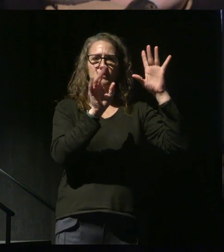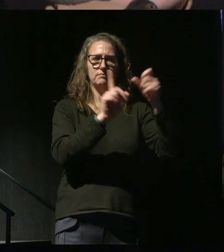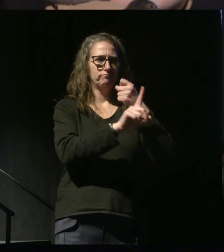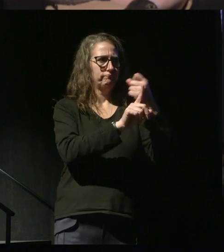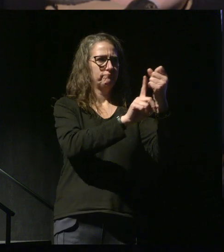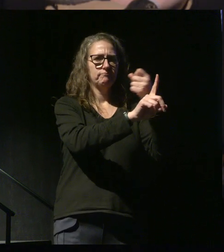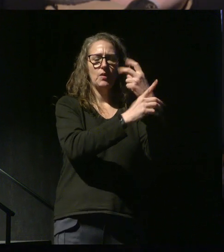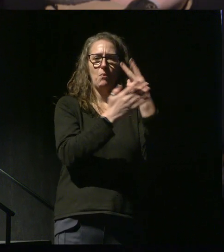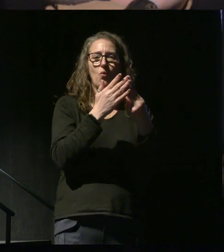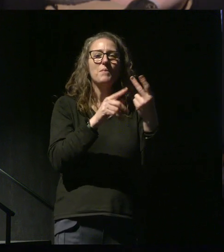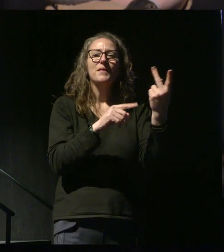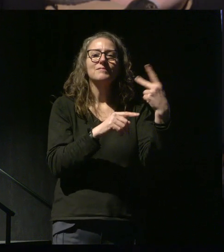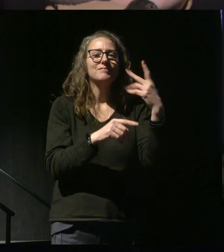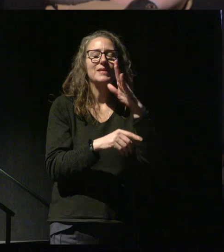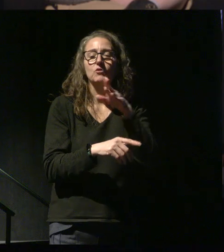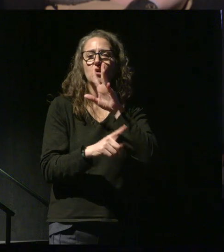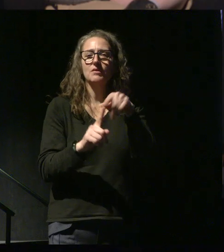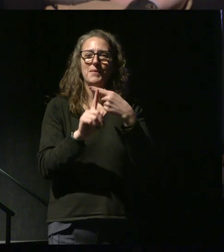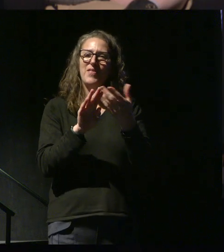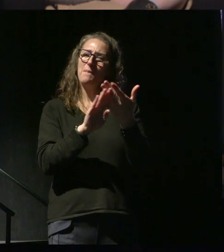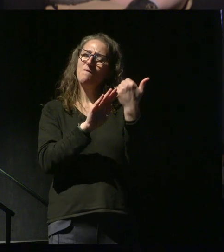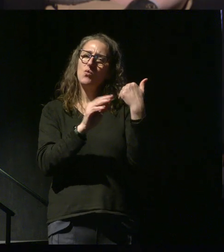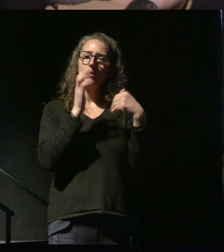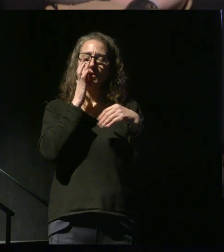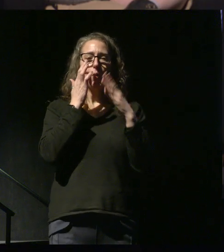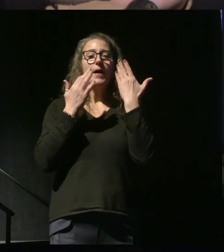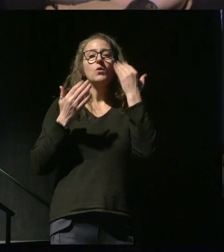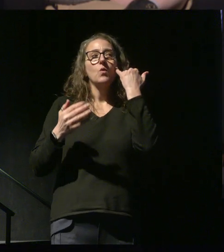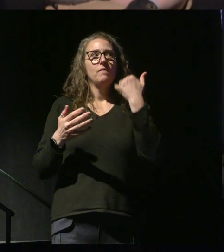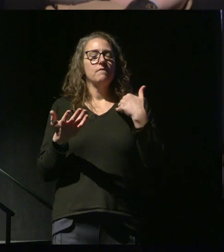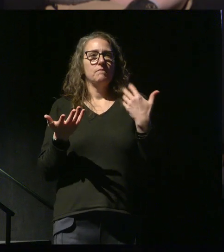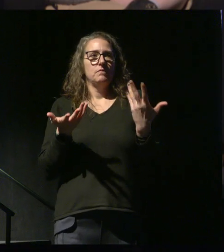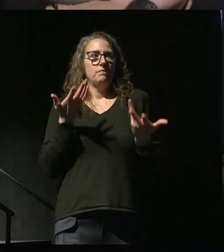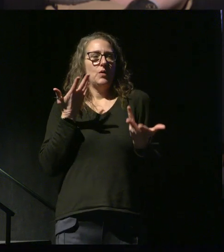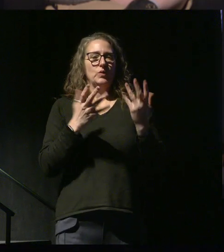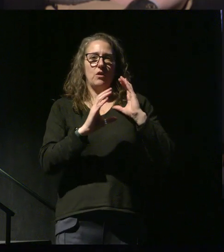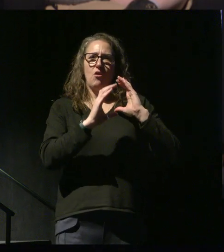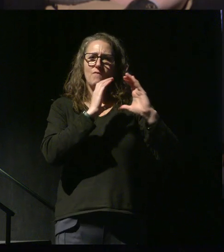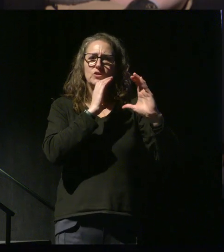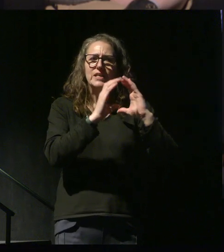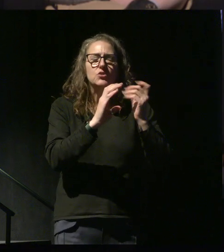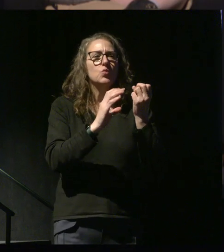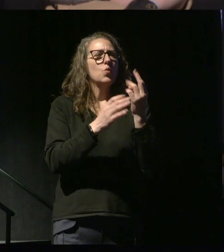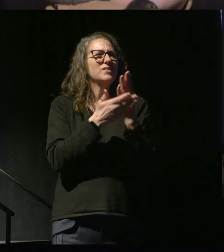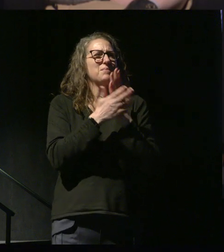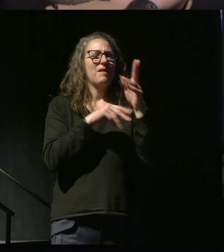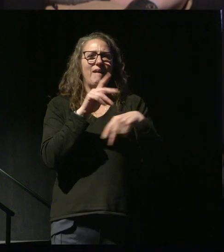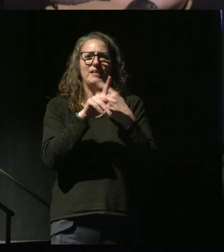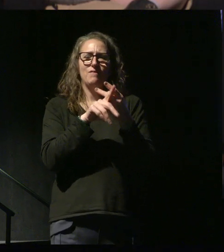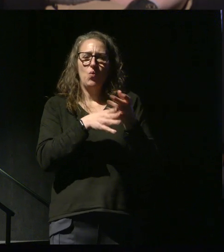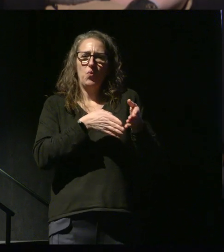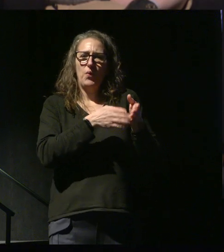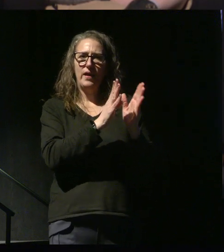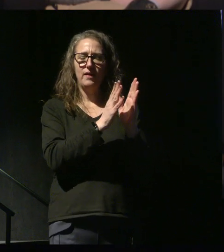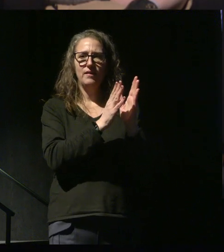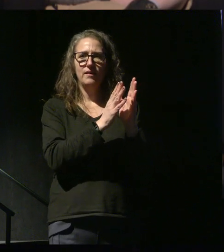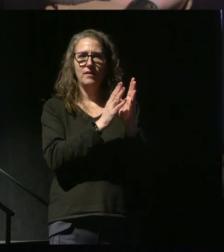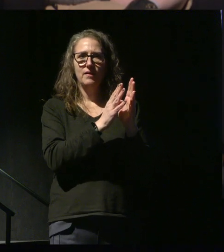So I didn't know if there was a conversation or some kind of way that your relationships had changed